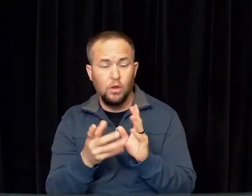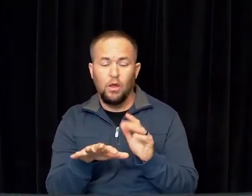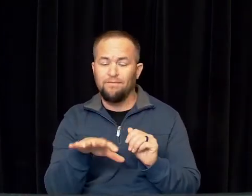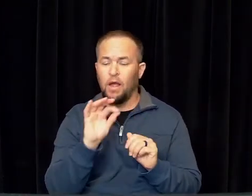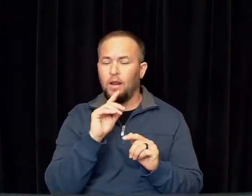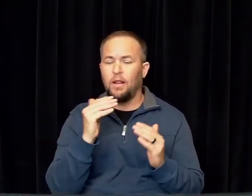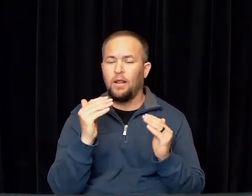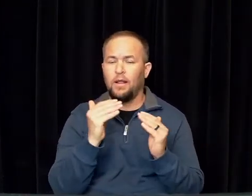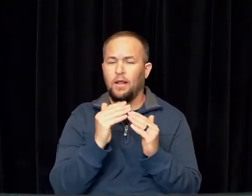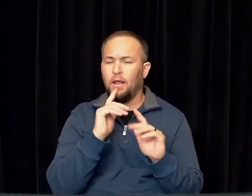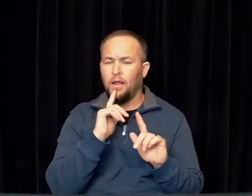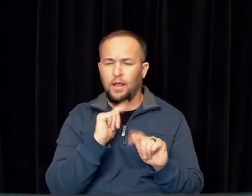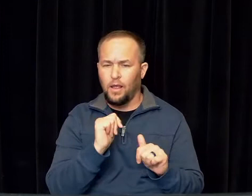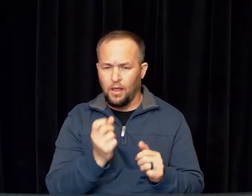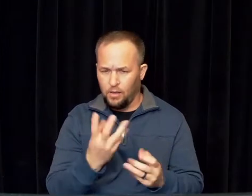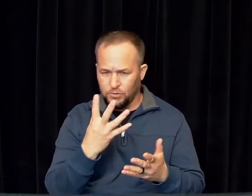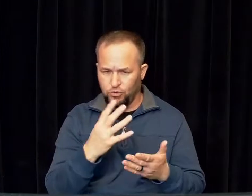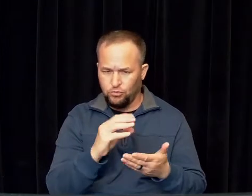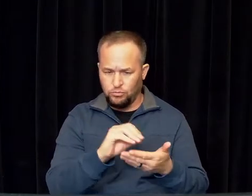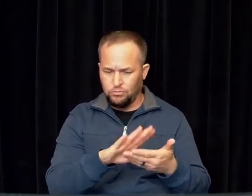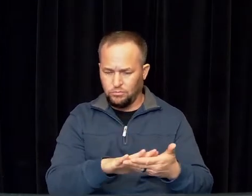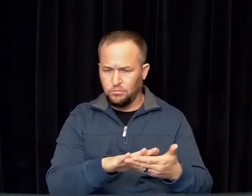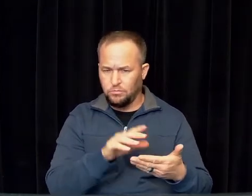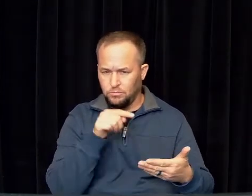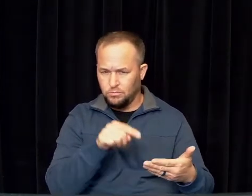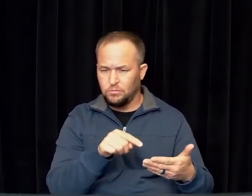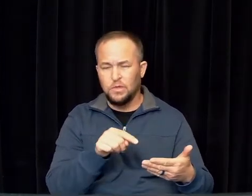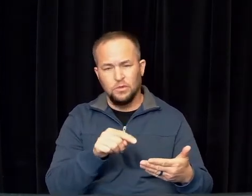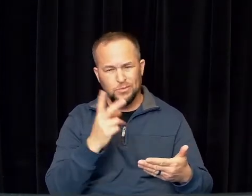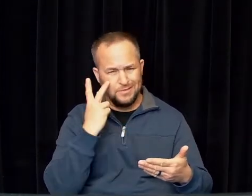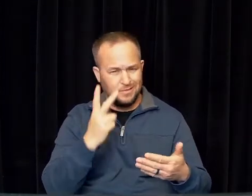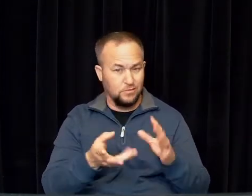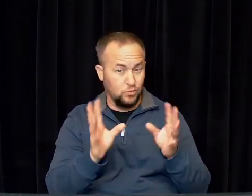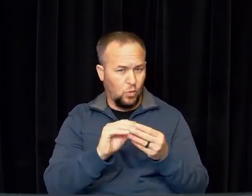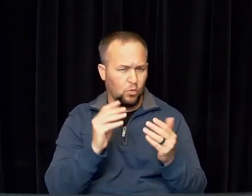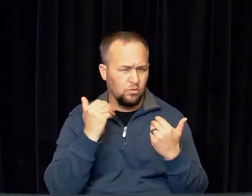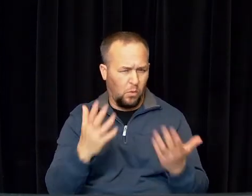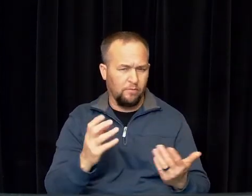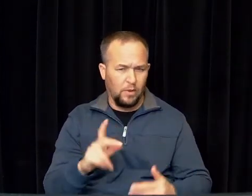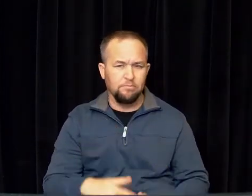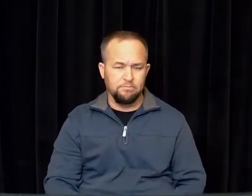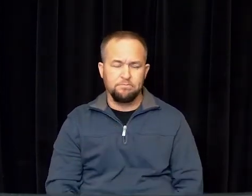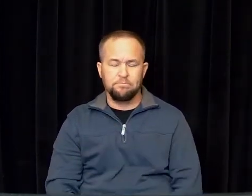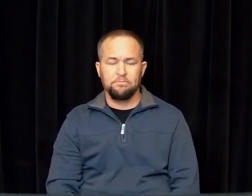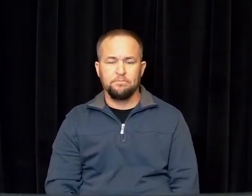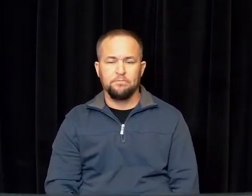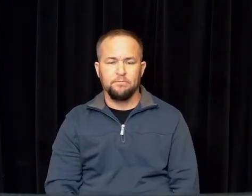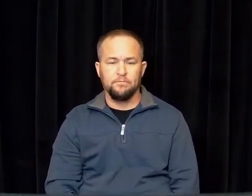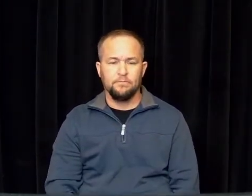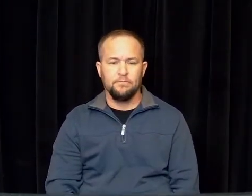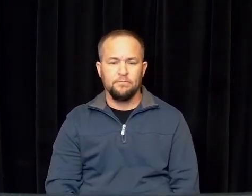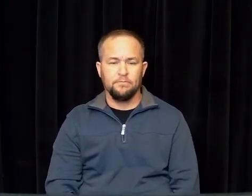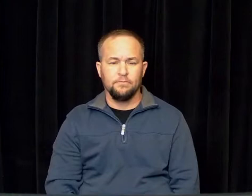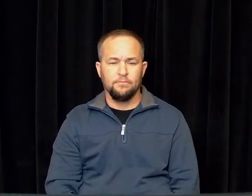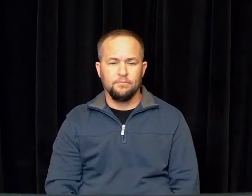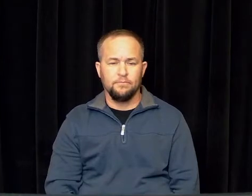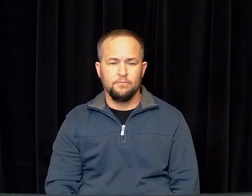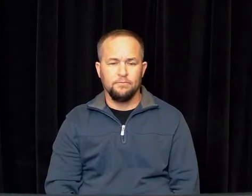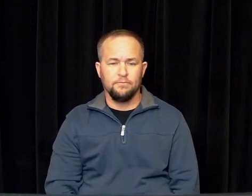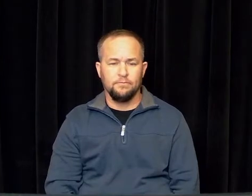play, you can kind of see what that total is and then we'll go from there. Go ahead and pause.